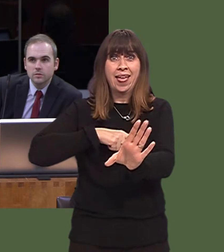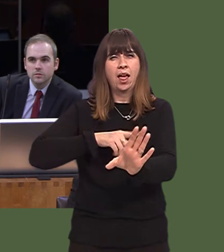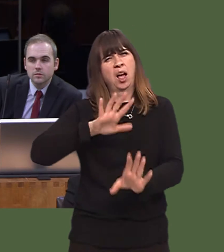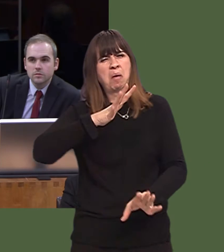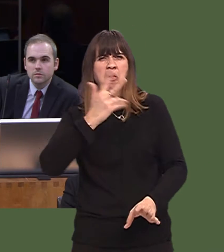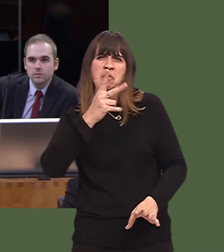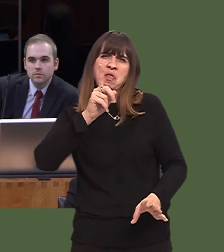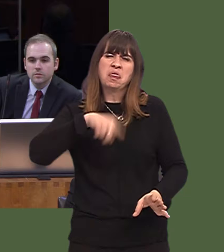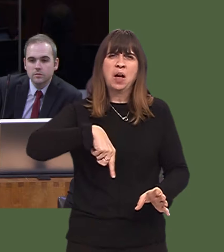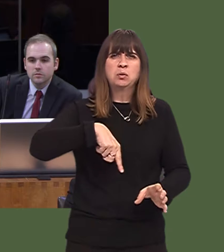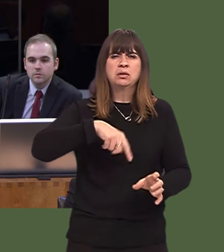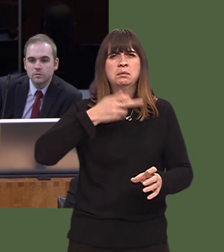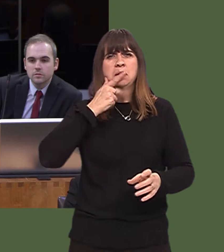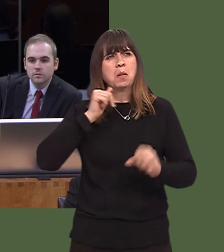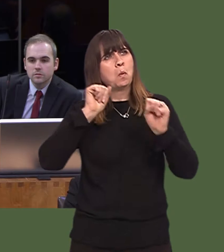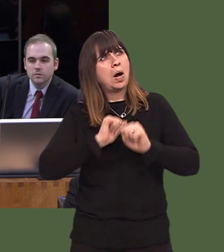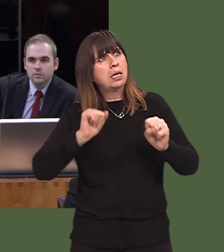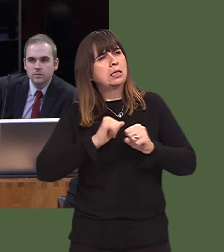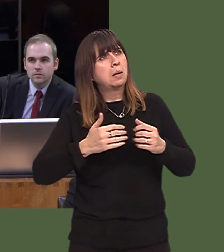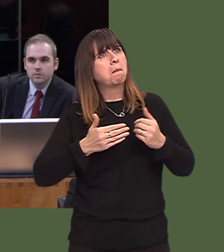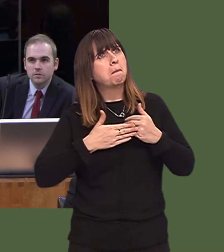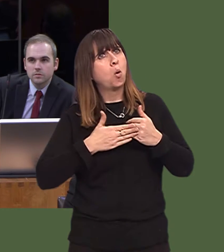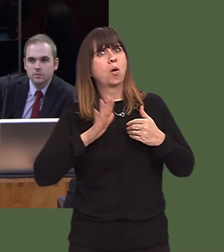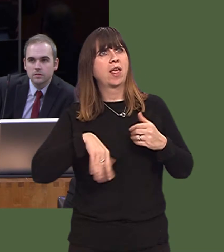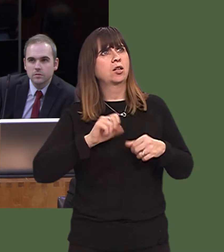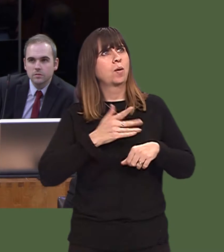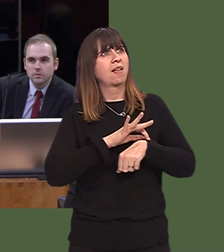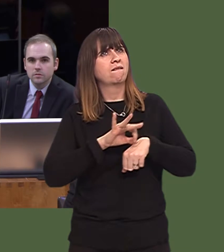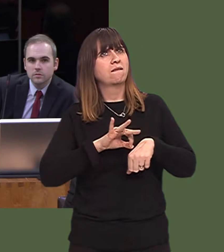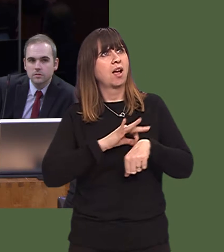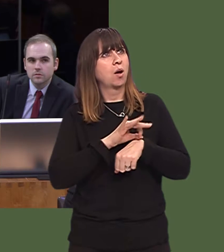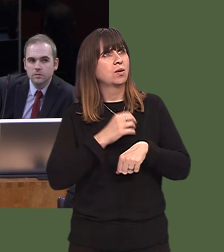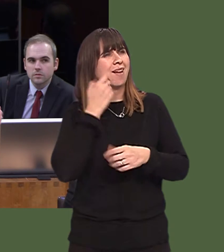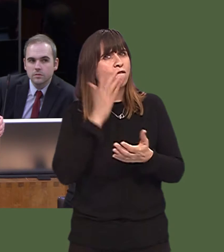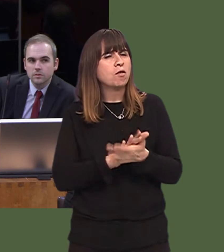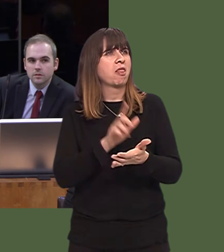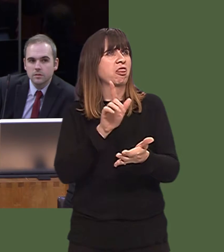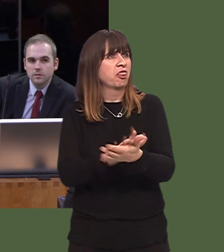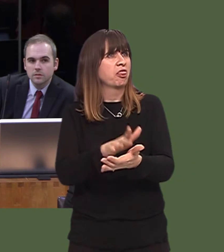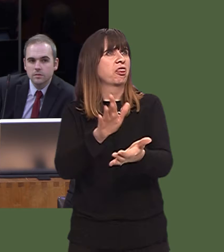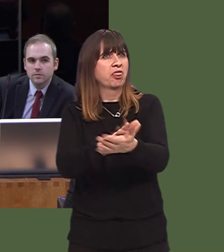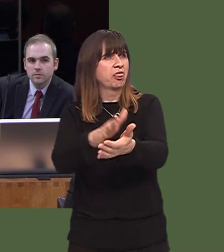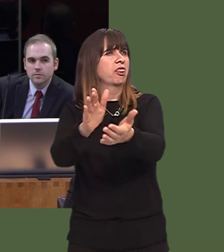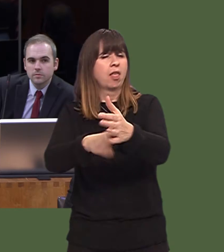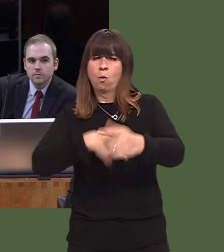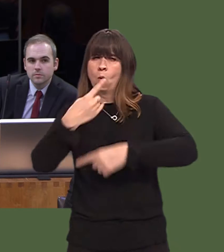around 3,000 patients waiting longer than 12 hours month after month, after month, after month?